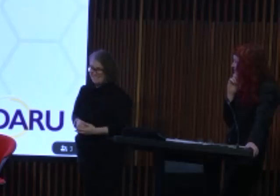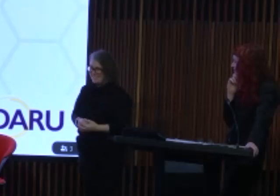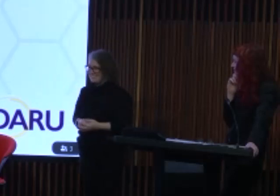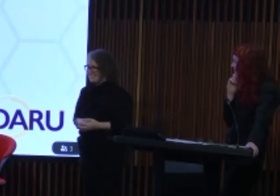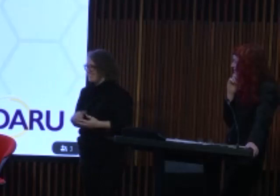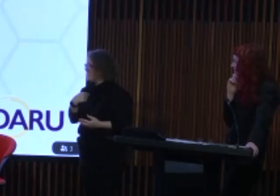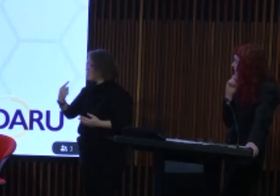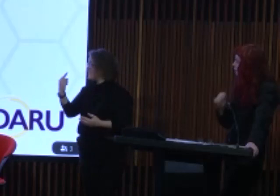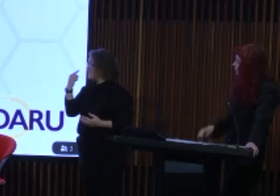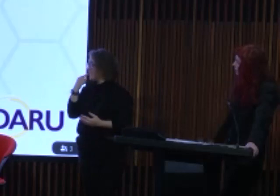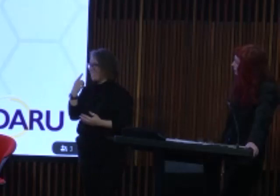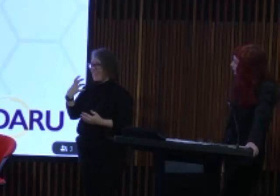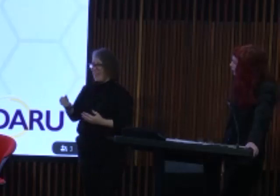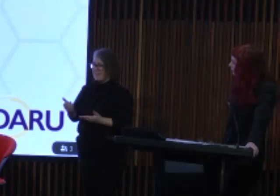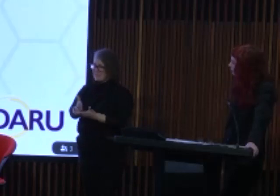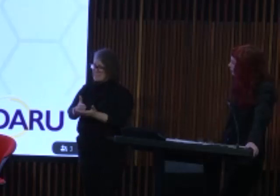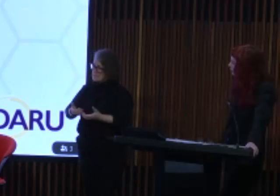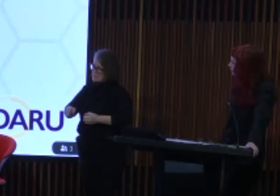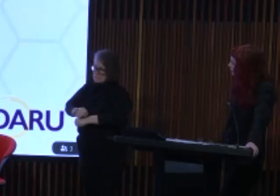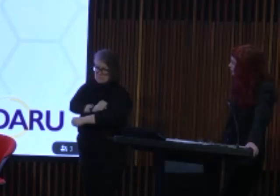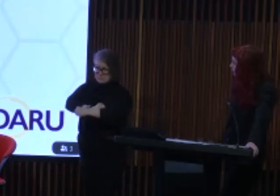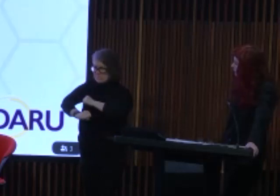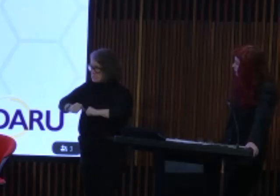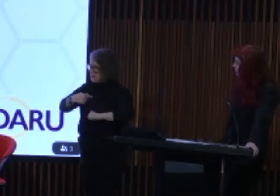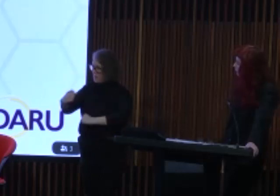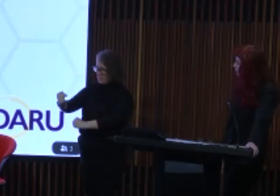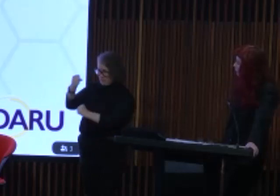that there's this divide and conquer and there and there's this fighting for resources. Because